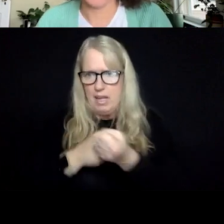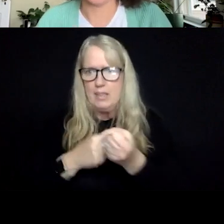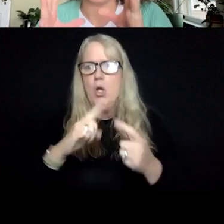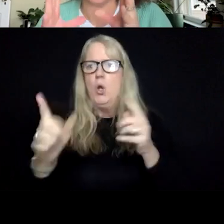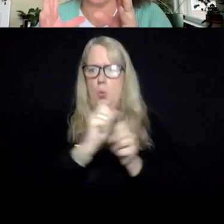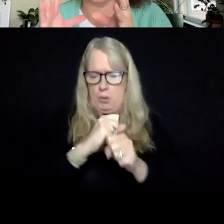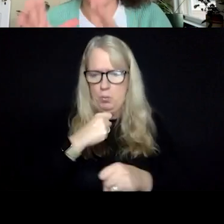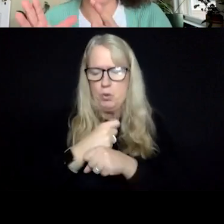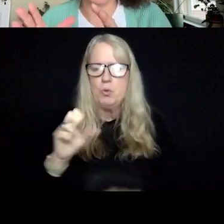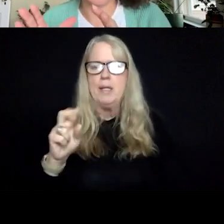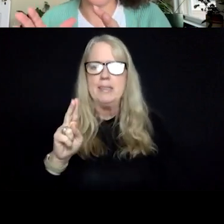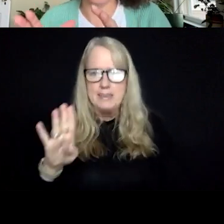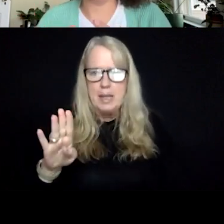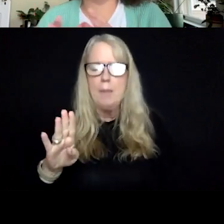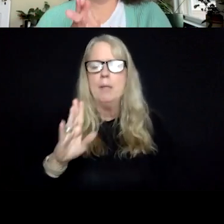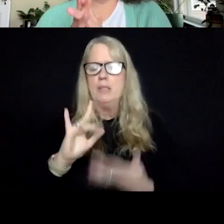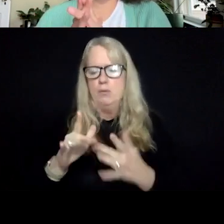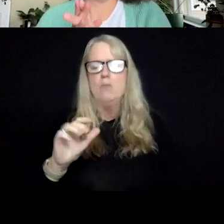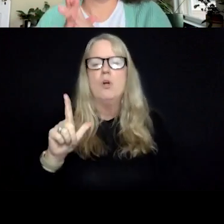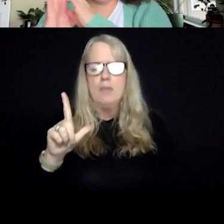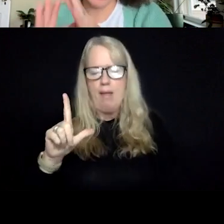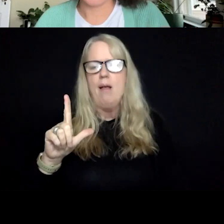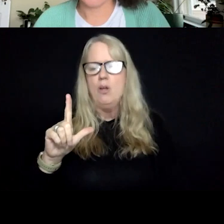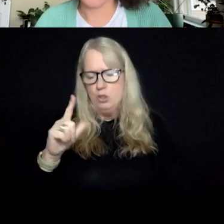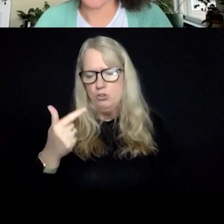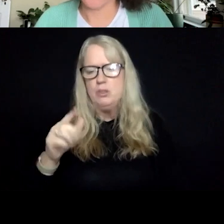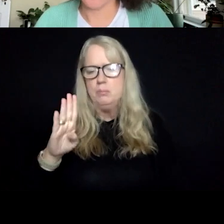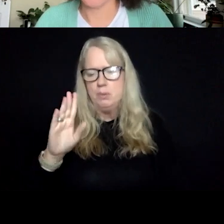NETWORK FOR LGBTQ SO WE PILOTING WITH THE TREVOR NETWORK, WHERE I